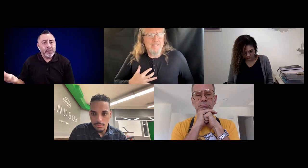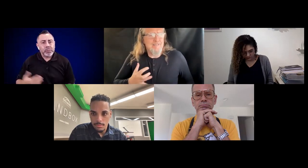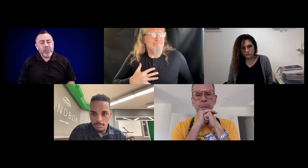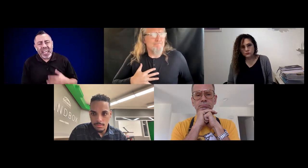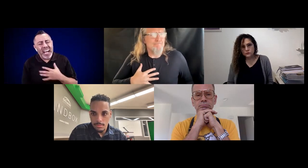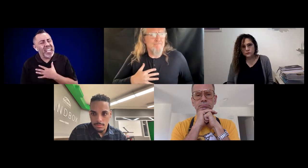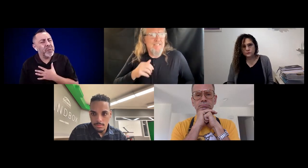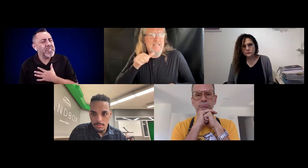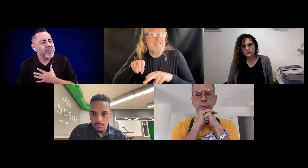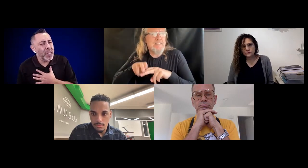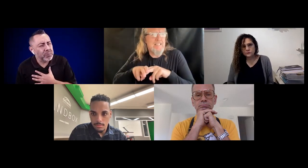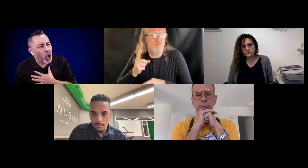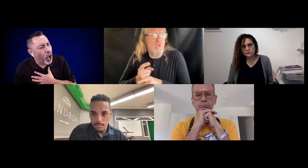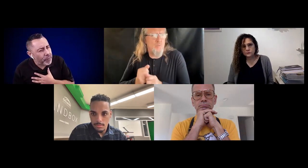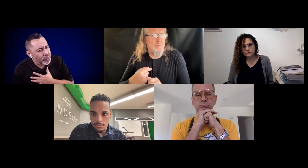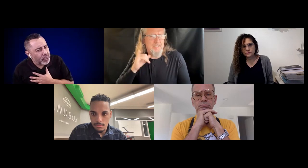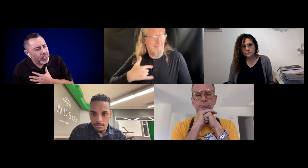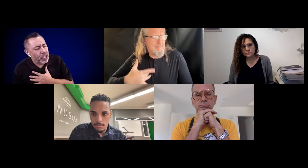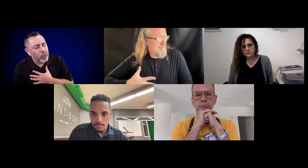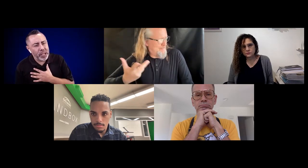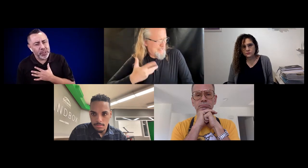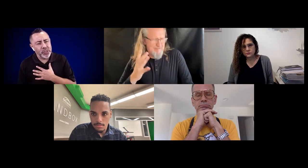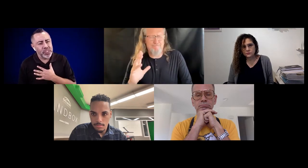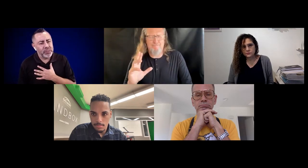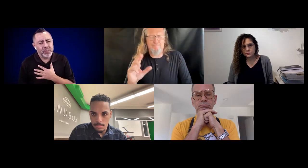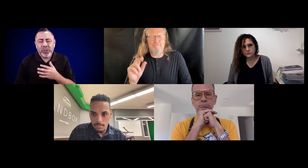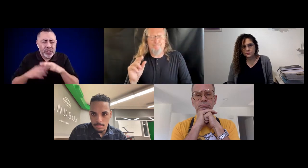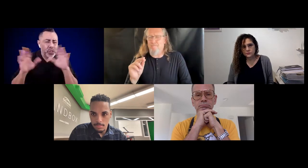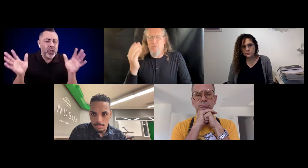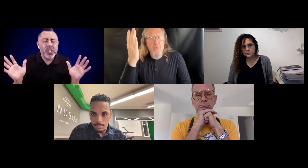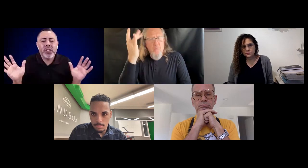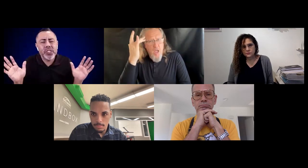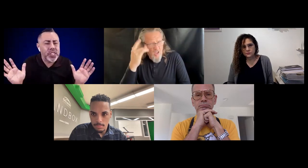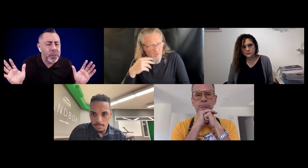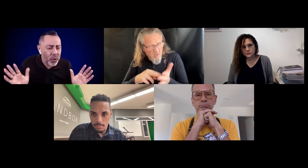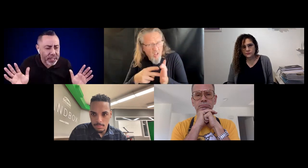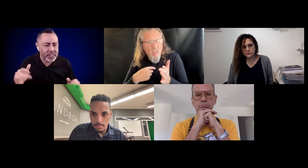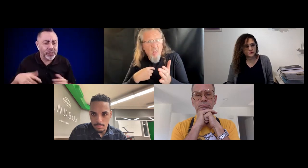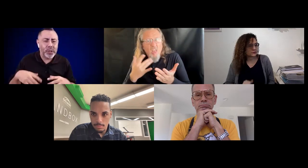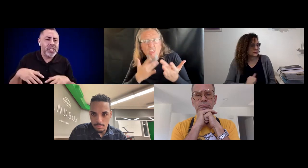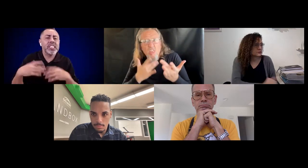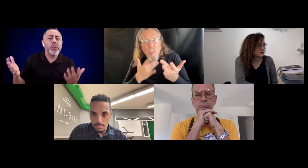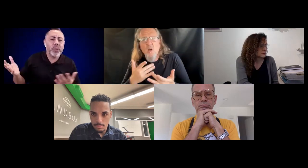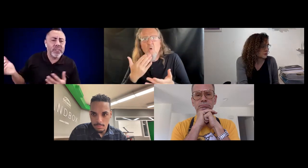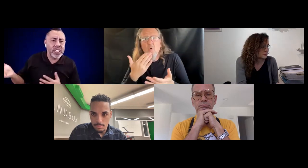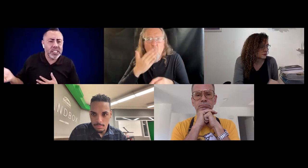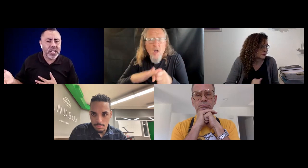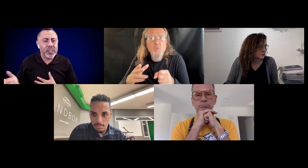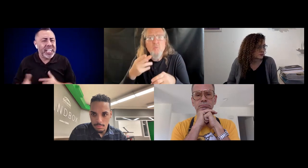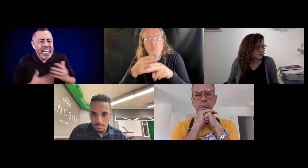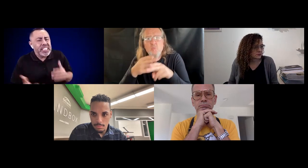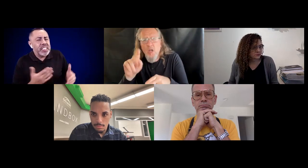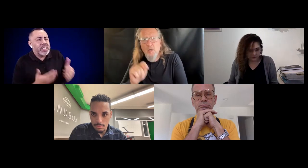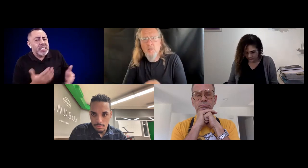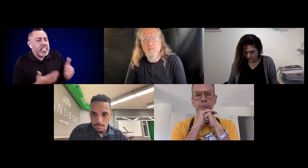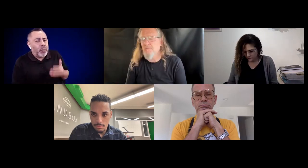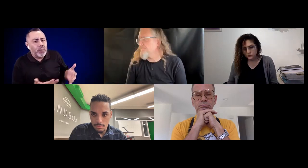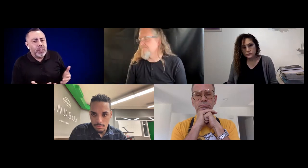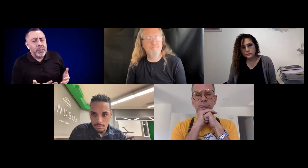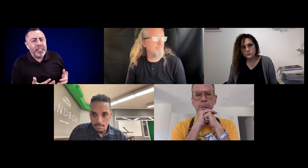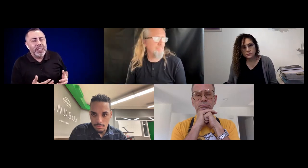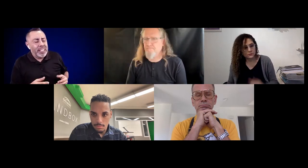I always felt off about using a term summarized, or a summary of the English language, it just didn't sit right with me.